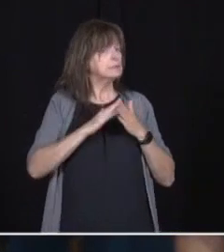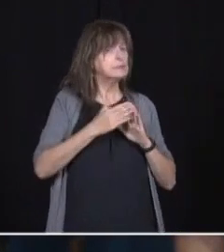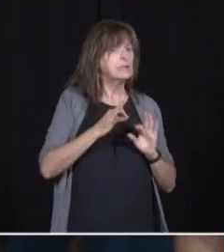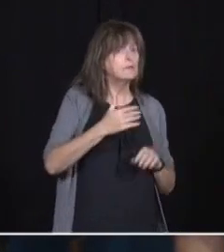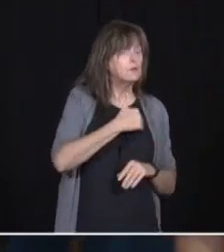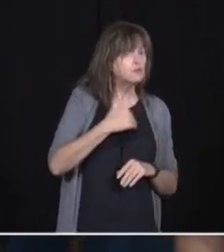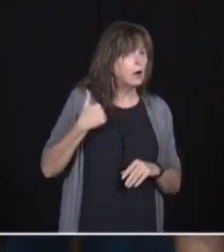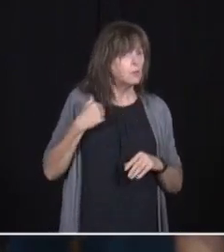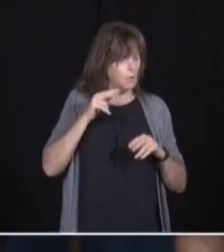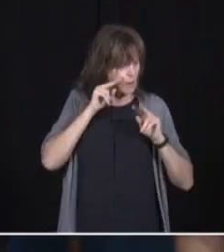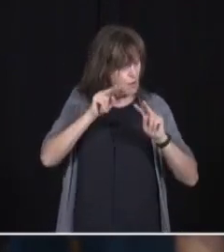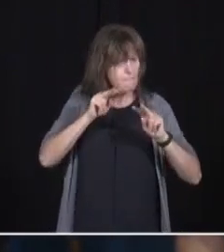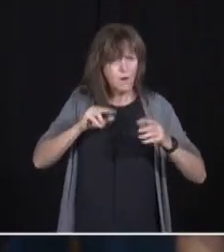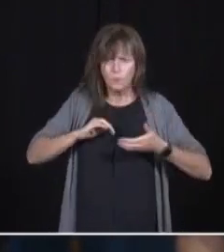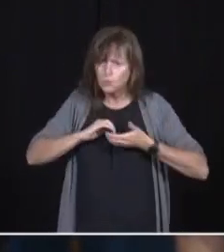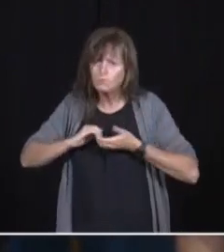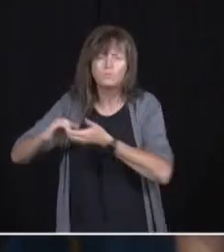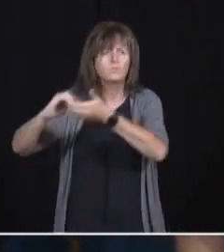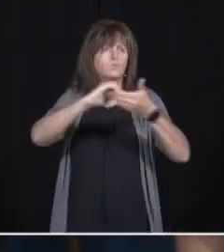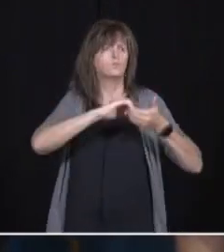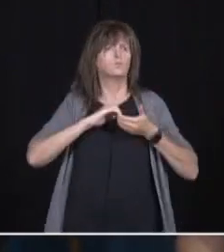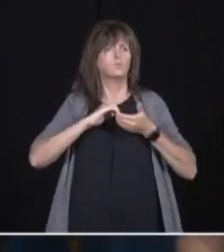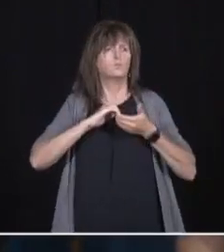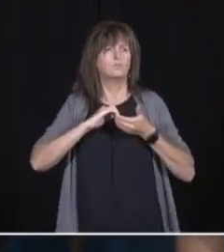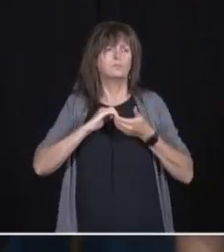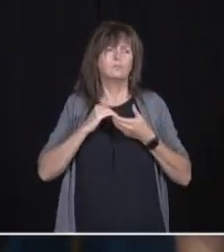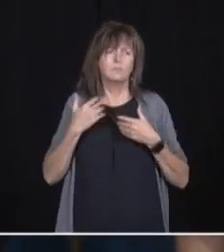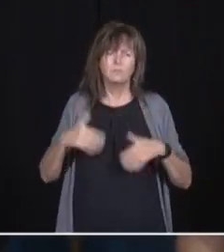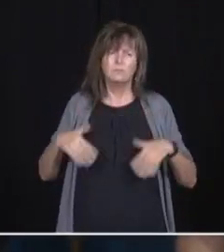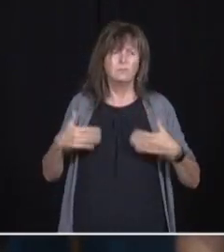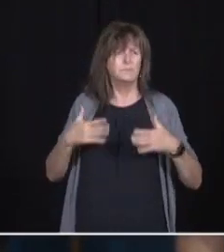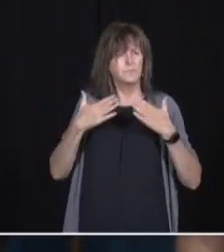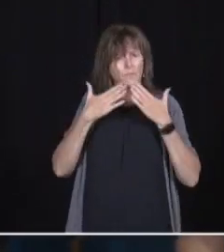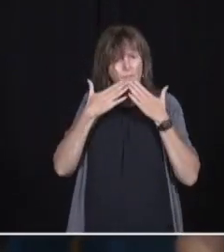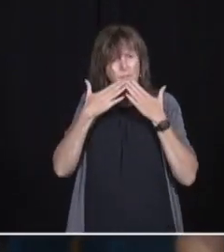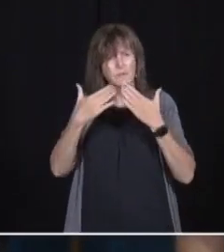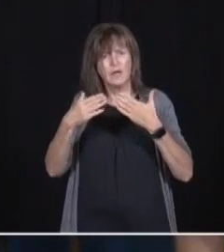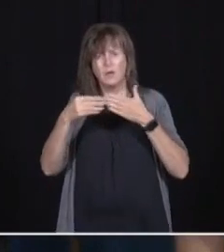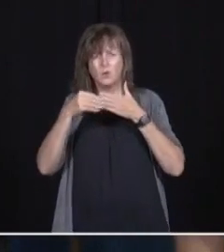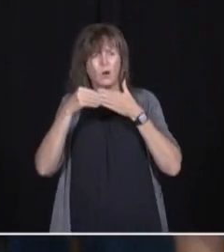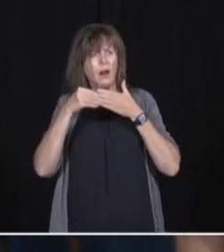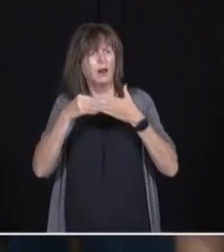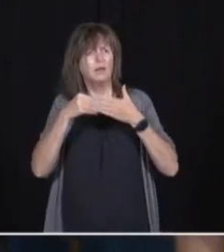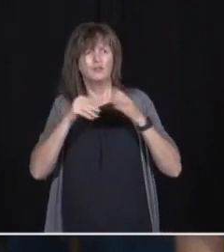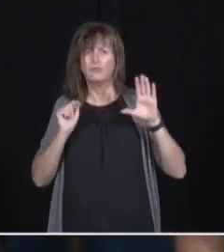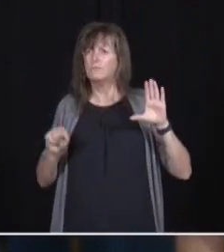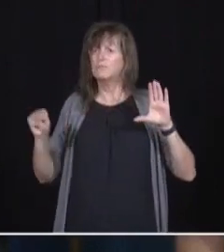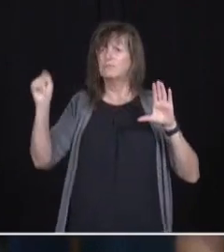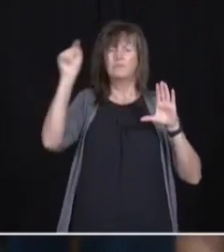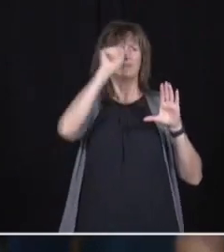I am so grateful for everything our municipal leaders and local staff have done to see us through the COVID-19 outbreak.